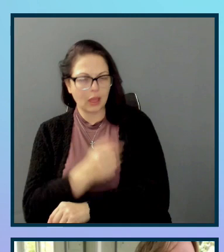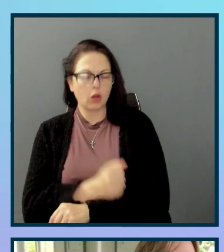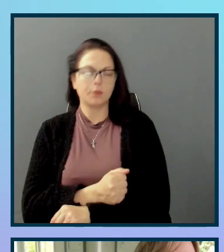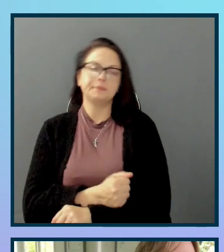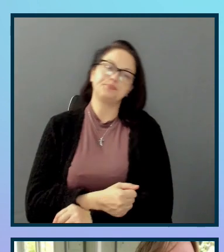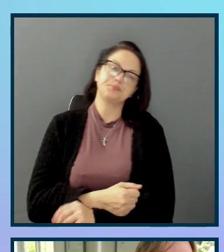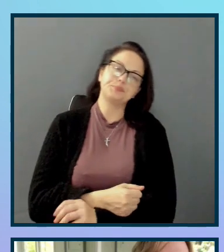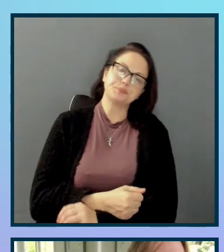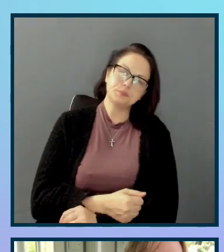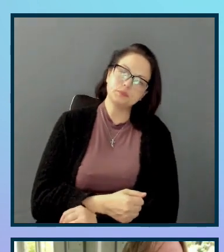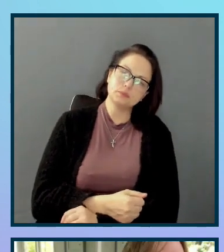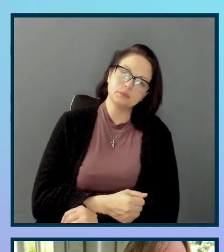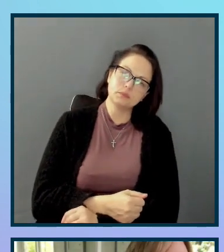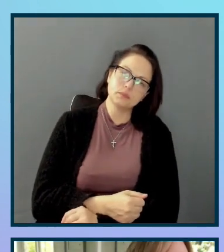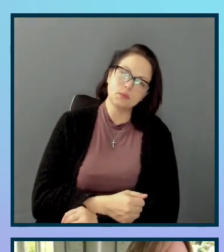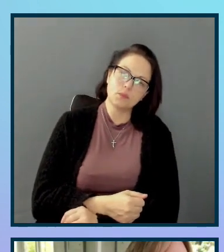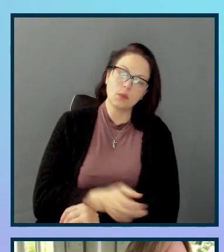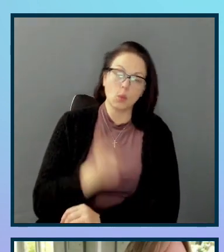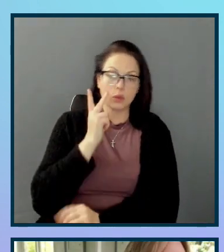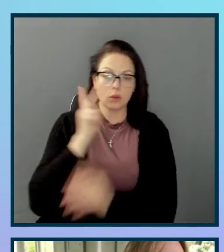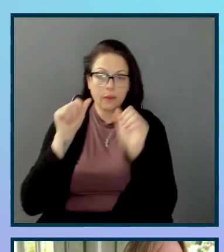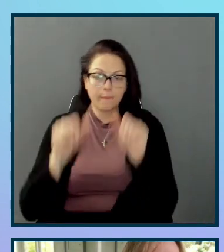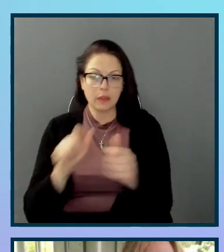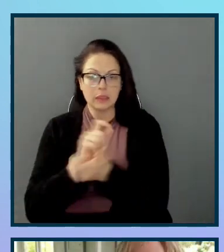and we look at the ability to change an image,